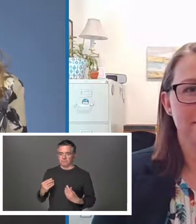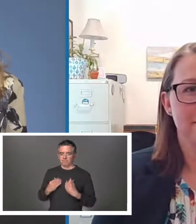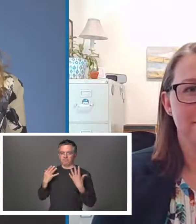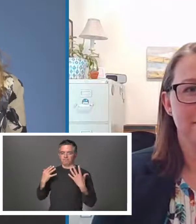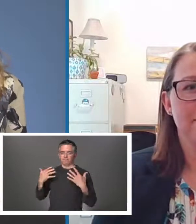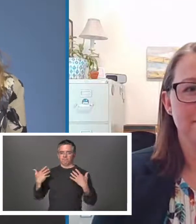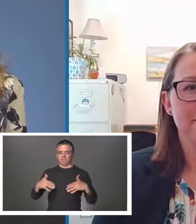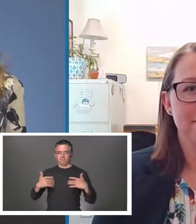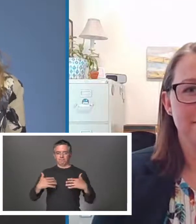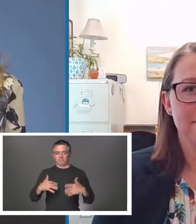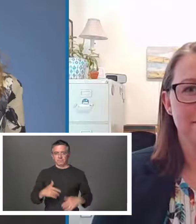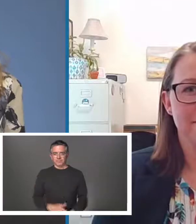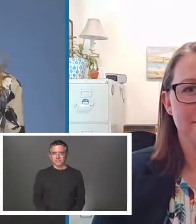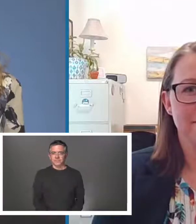and it's nice to hear the stories